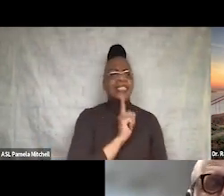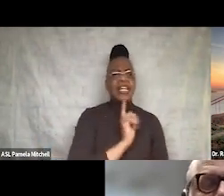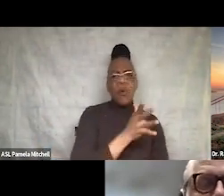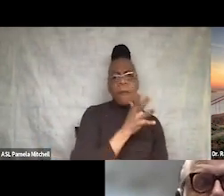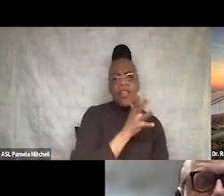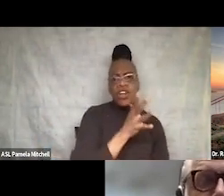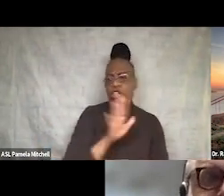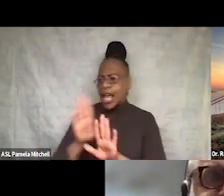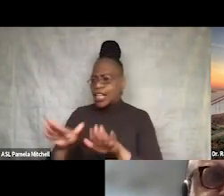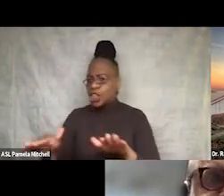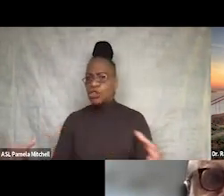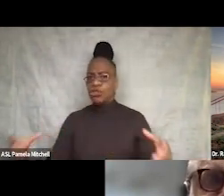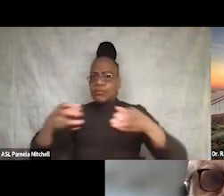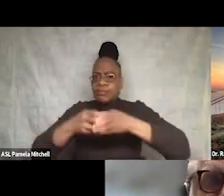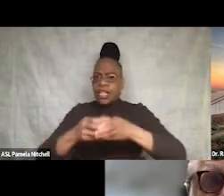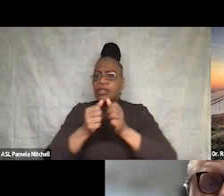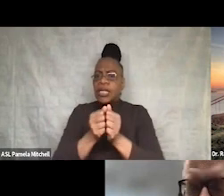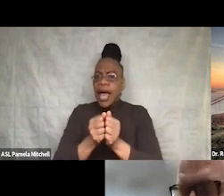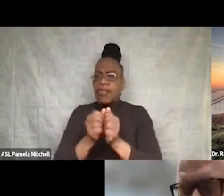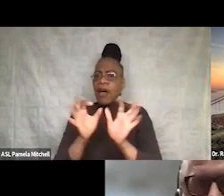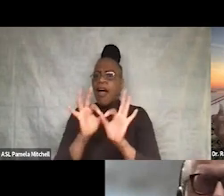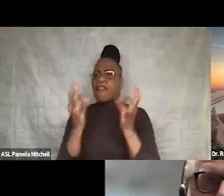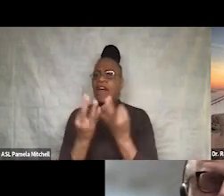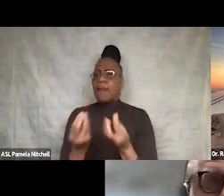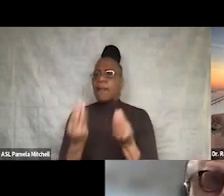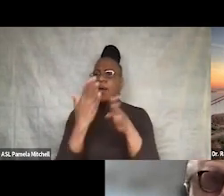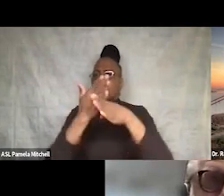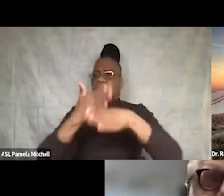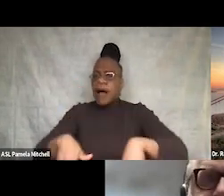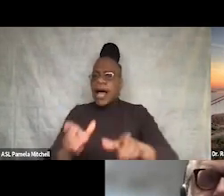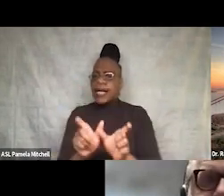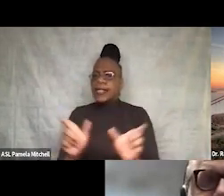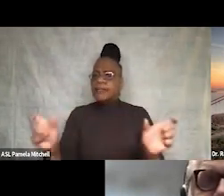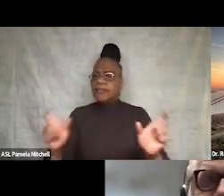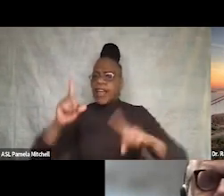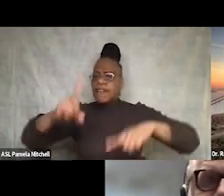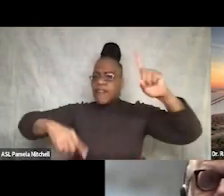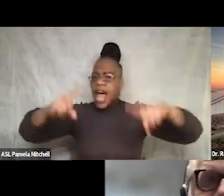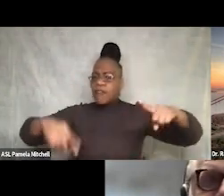families that have been divided through various processes, and bring them back together,